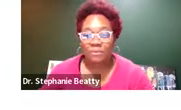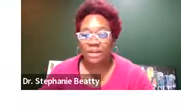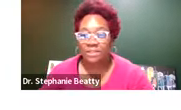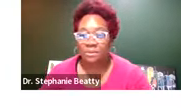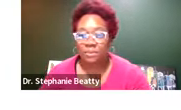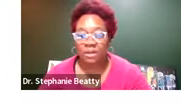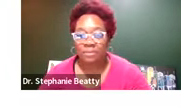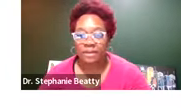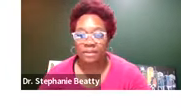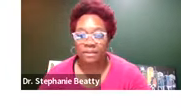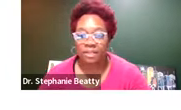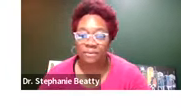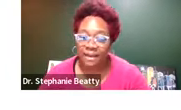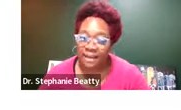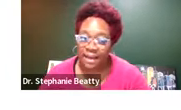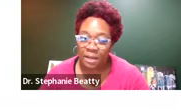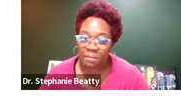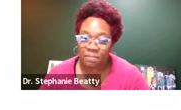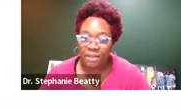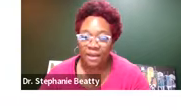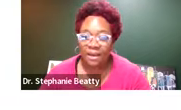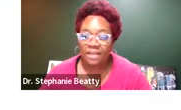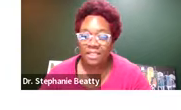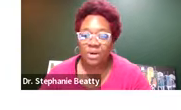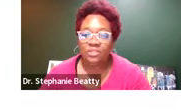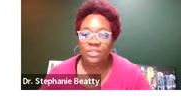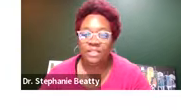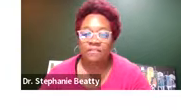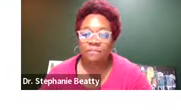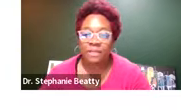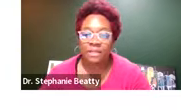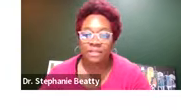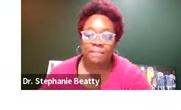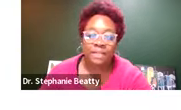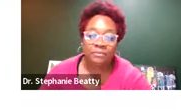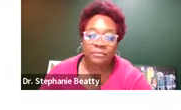What we're gonna do is we're gonna play a little Q and A game. And these questions have been adapted